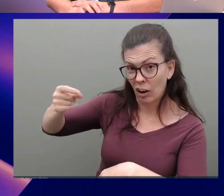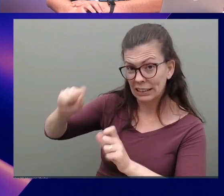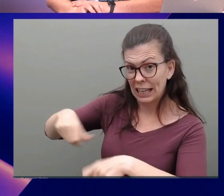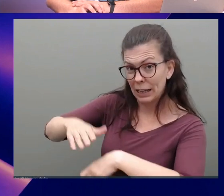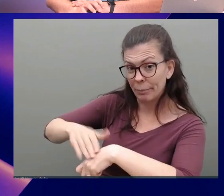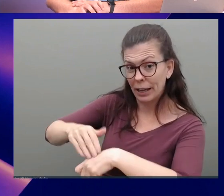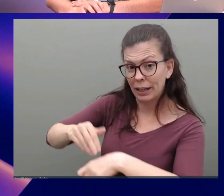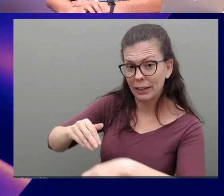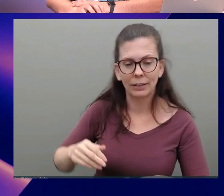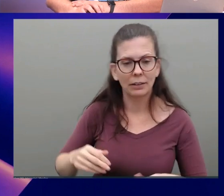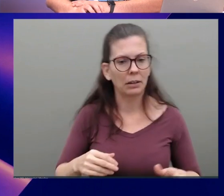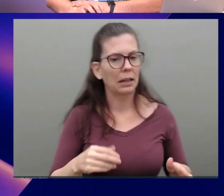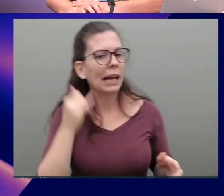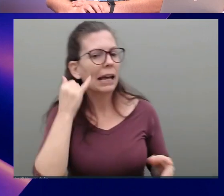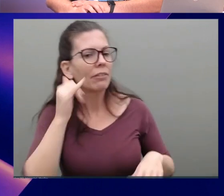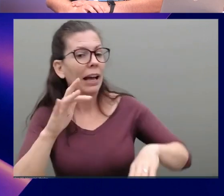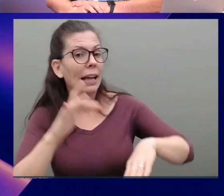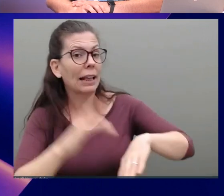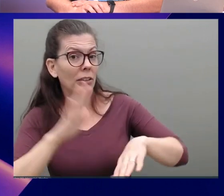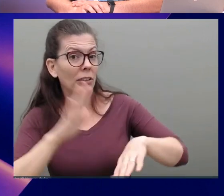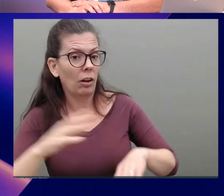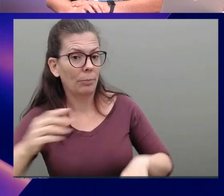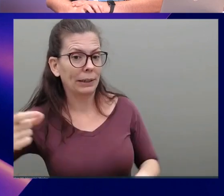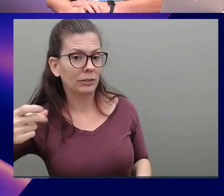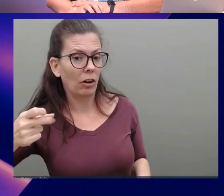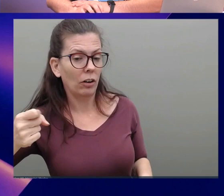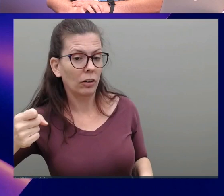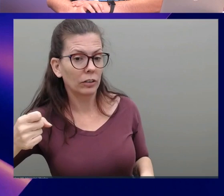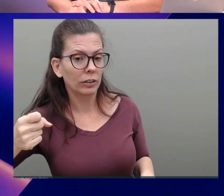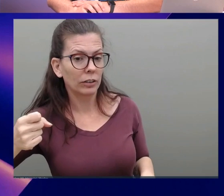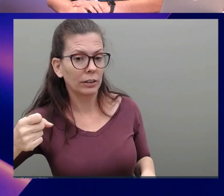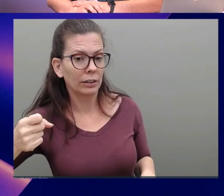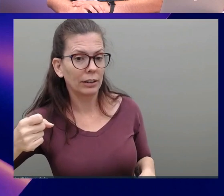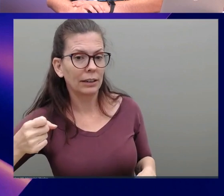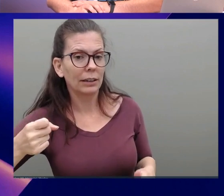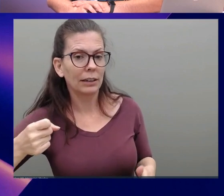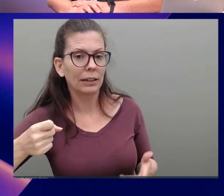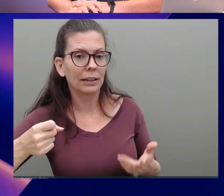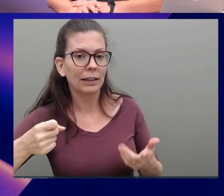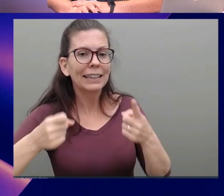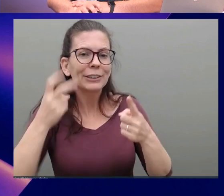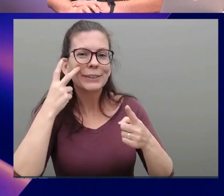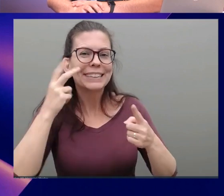If I click on the dog, it tells me back an emoji, like, in this case, it's this-